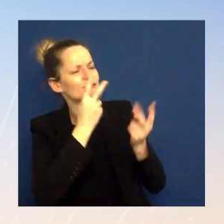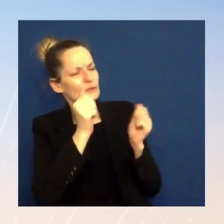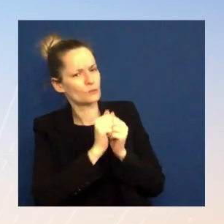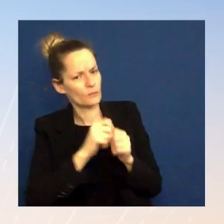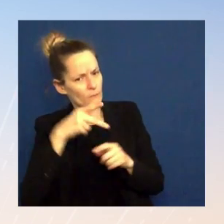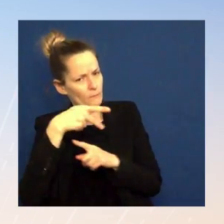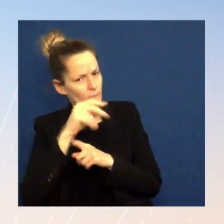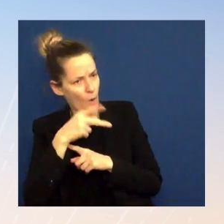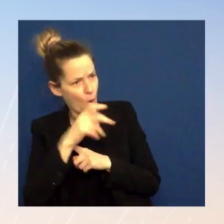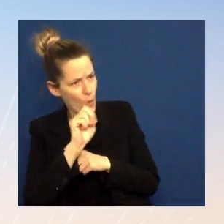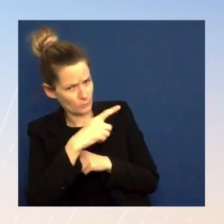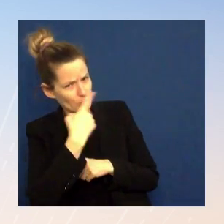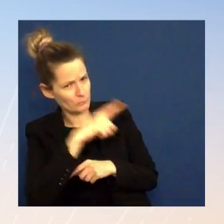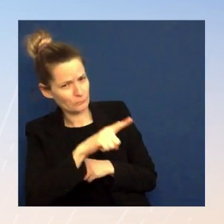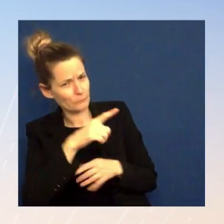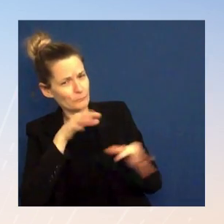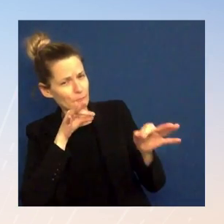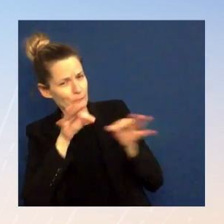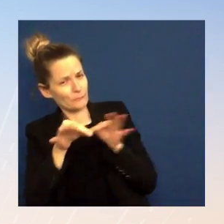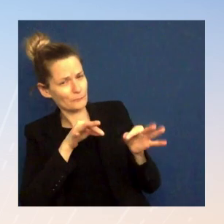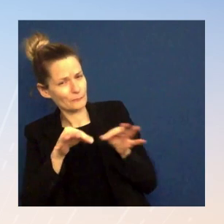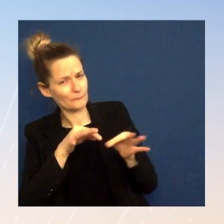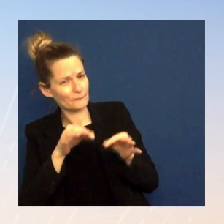for that meeting with the Pope? Ms. Psaki: What I can assure you of